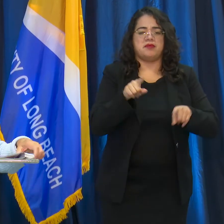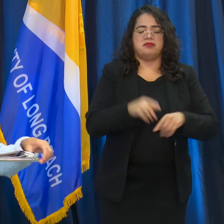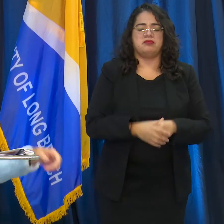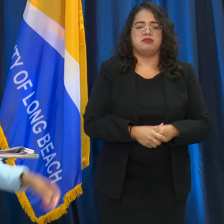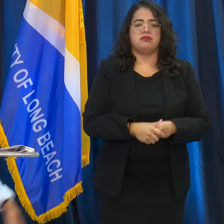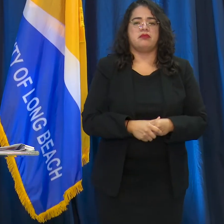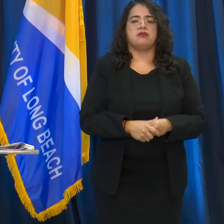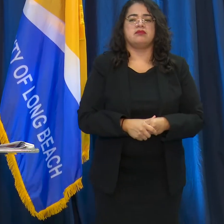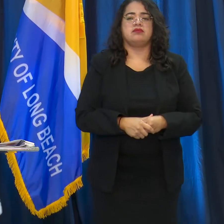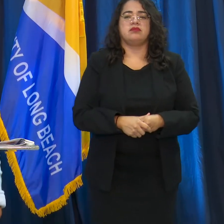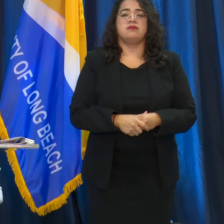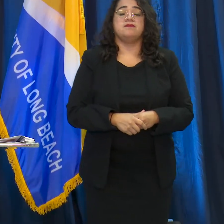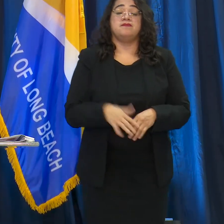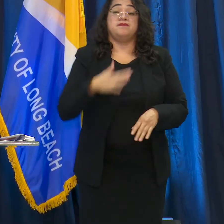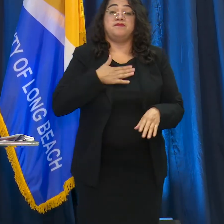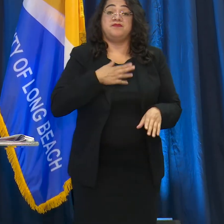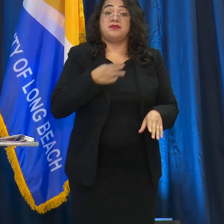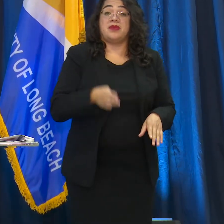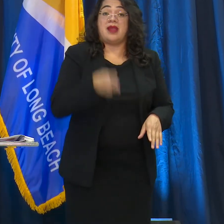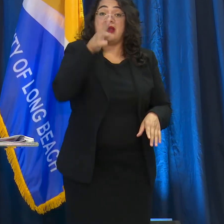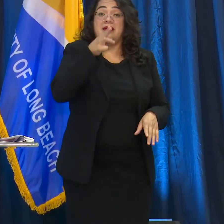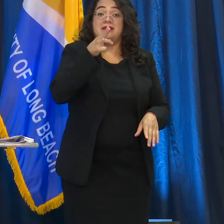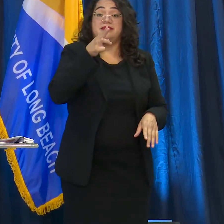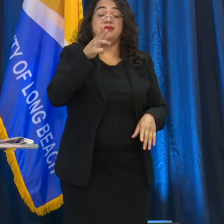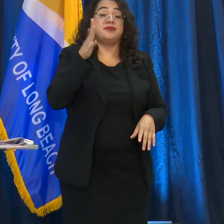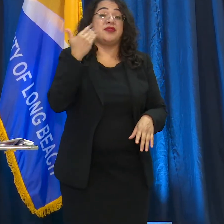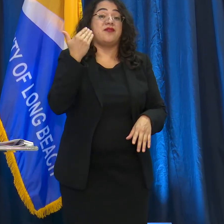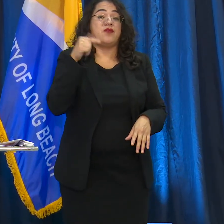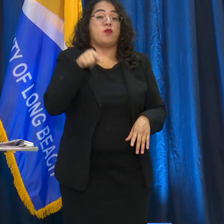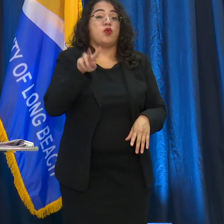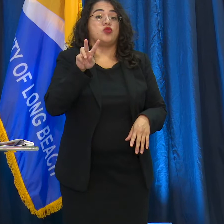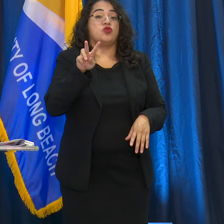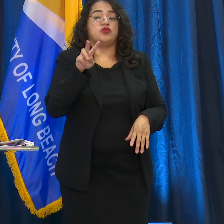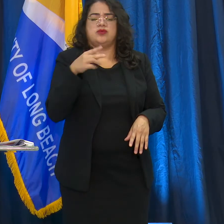So our highest rate was 15.2%, which was a couple days ago. It's